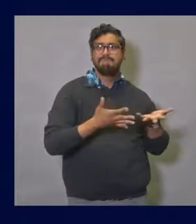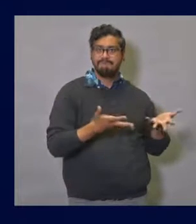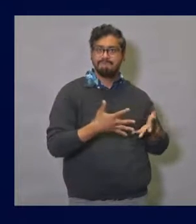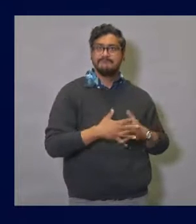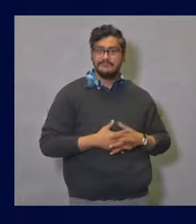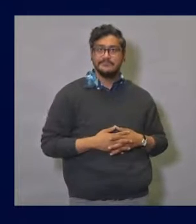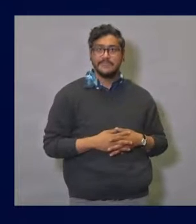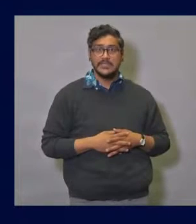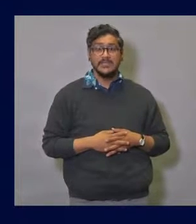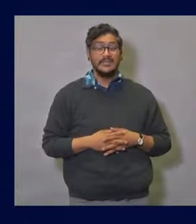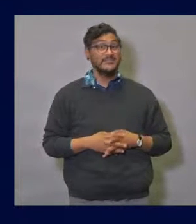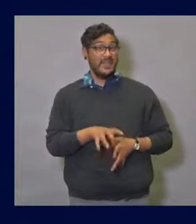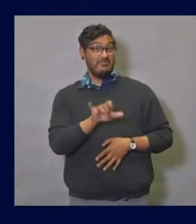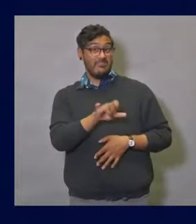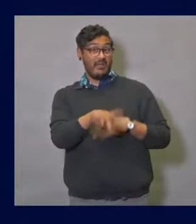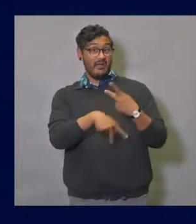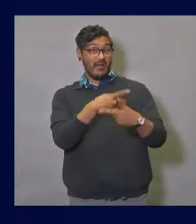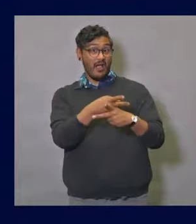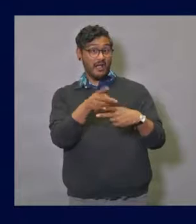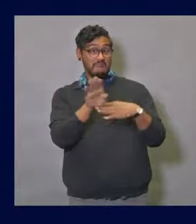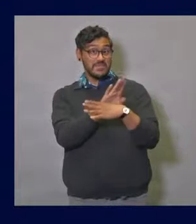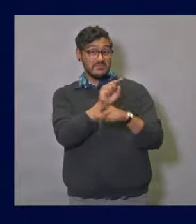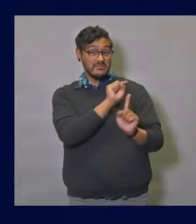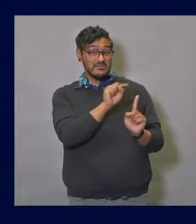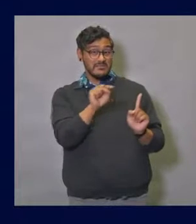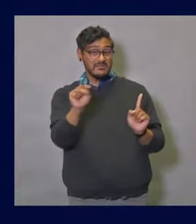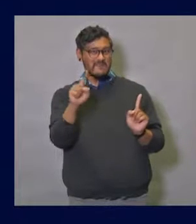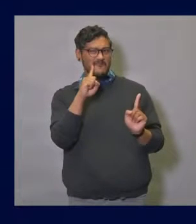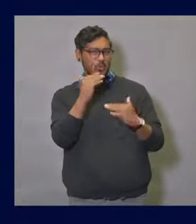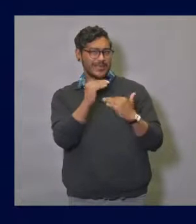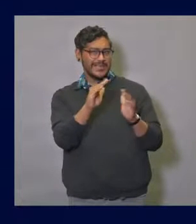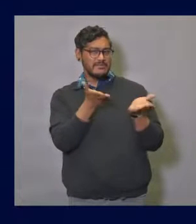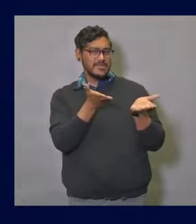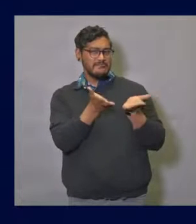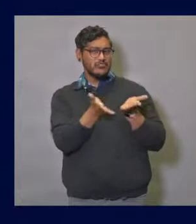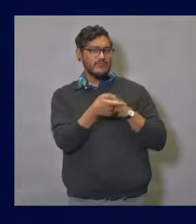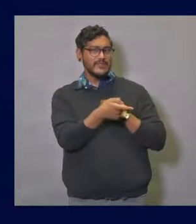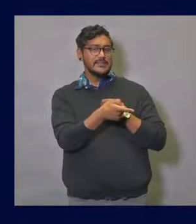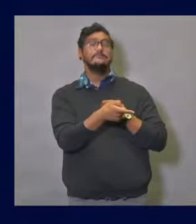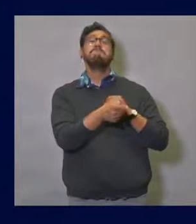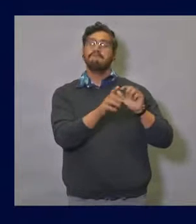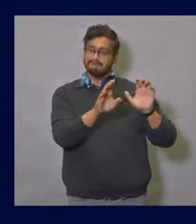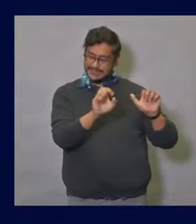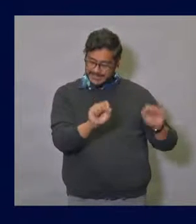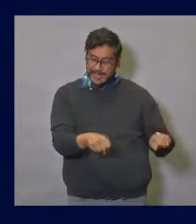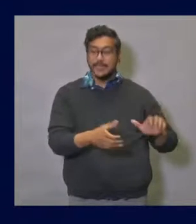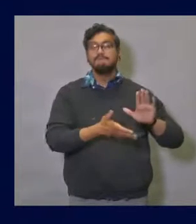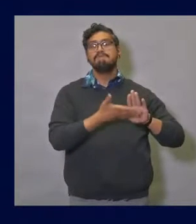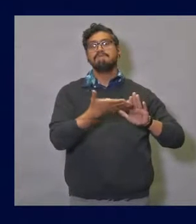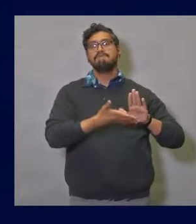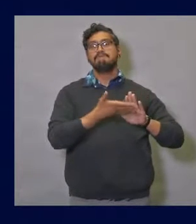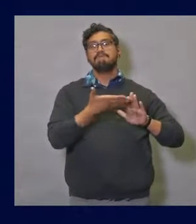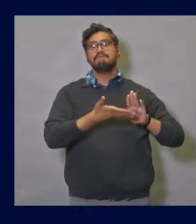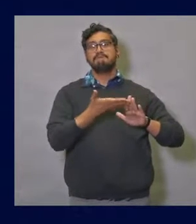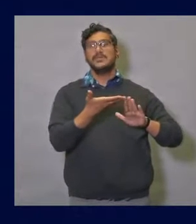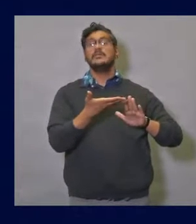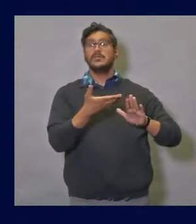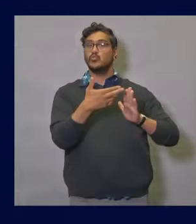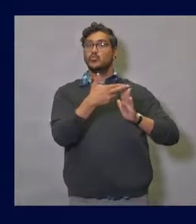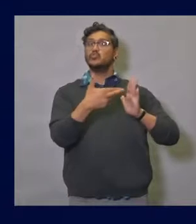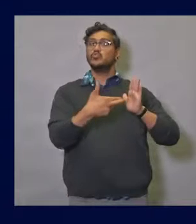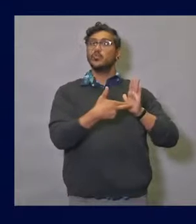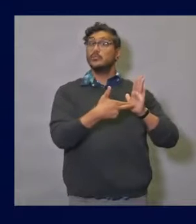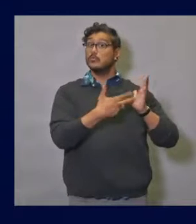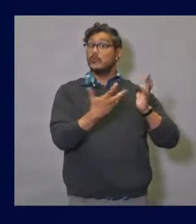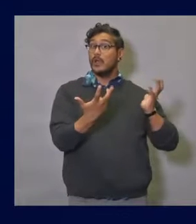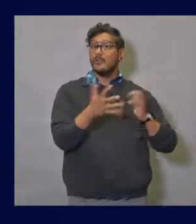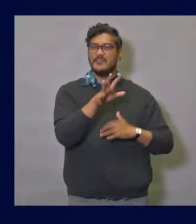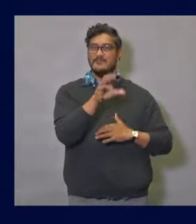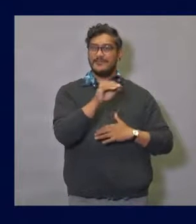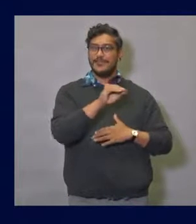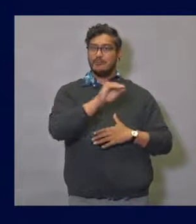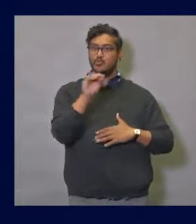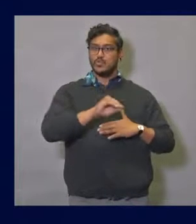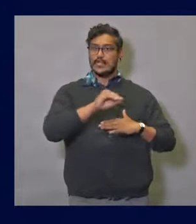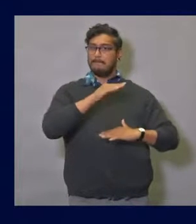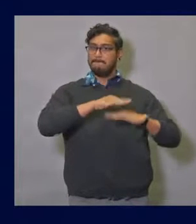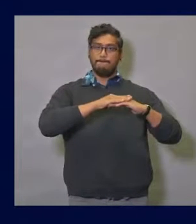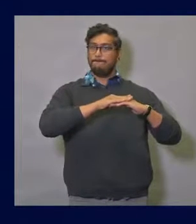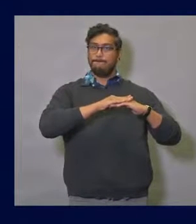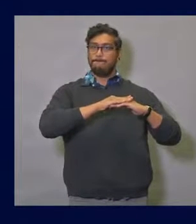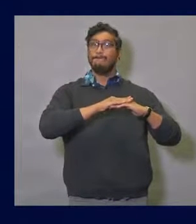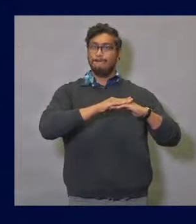REPARACIÓN DE AUTOMÓVILES.